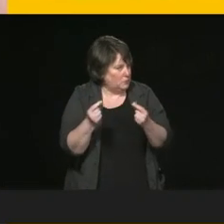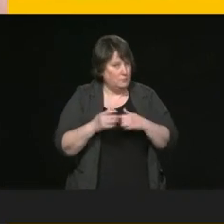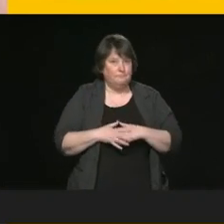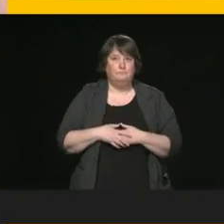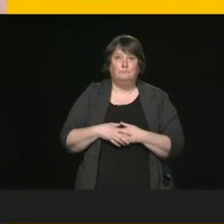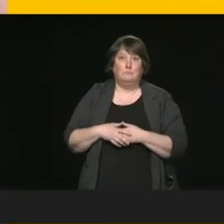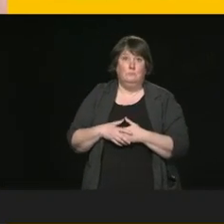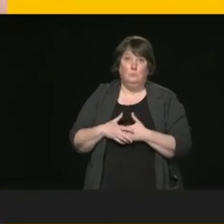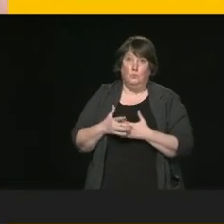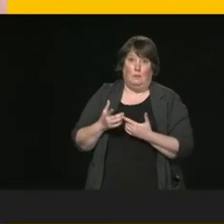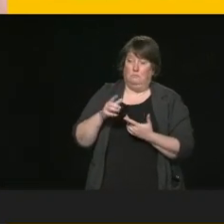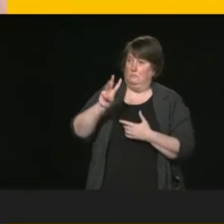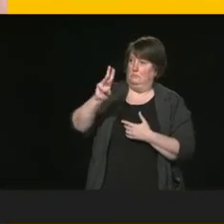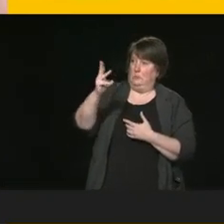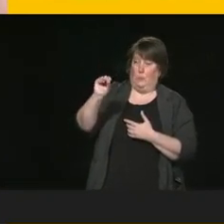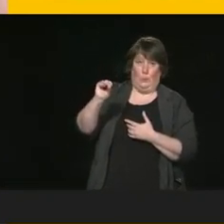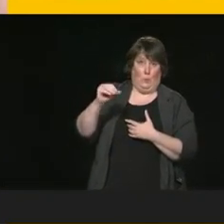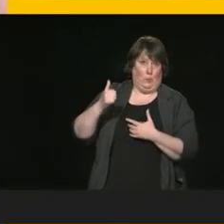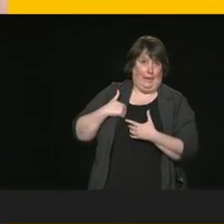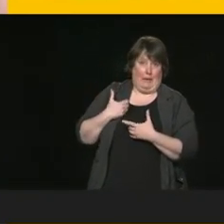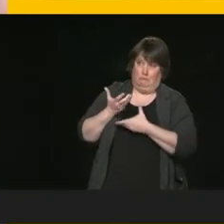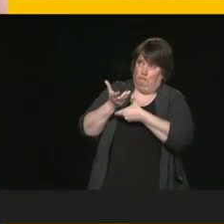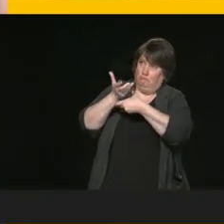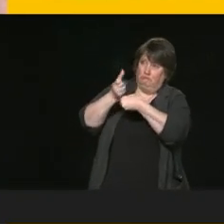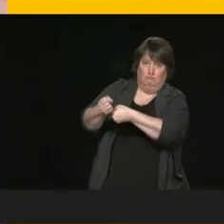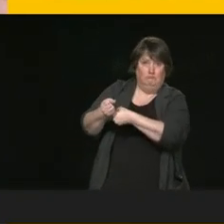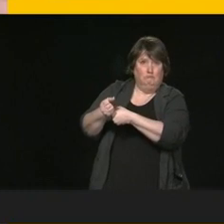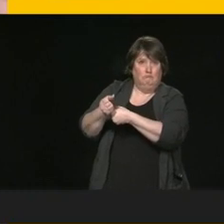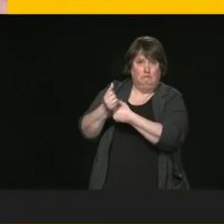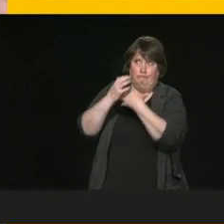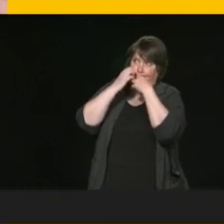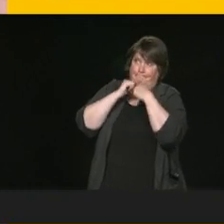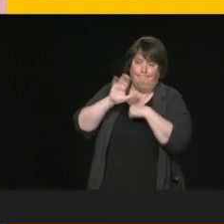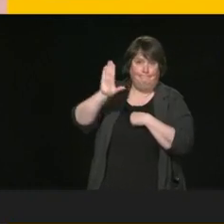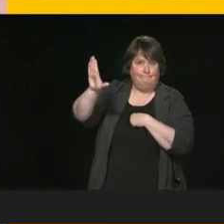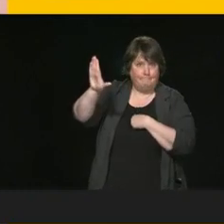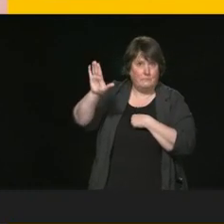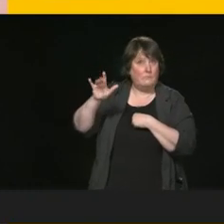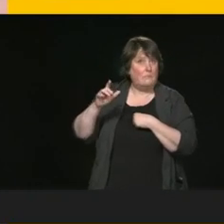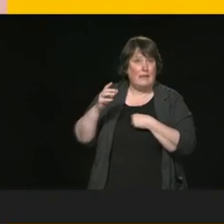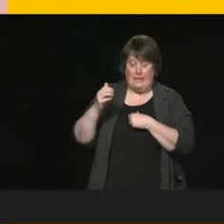Health): WELL, I THINK CANADA VALUES THE WORK OF THE WORLD HEALTH ORGANIZATION.